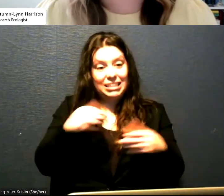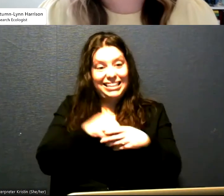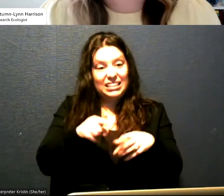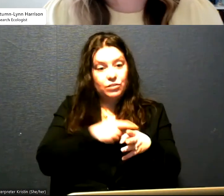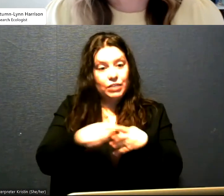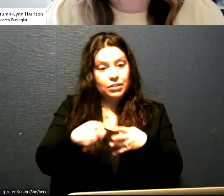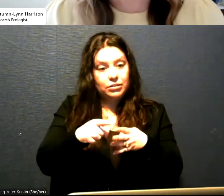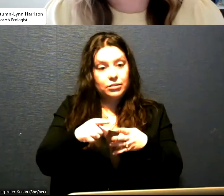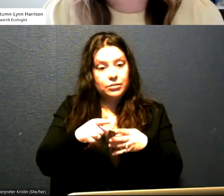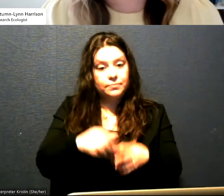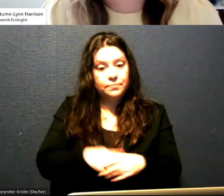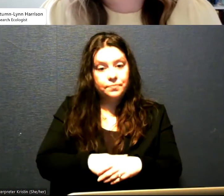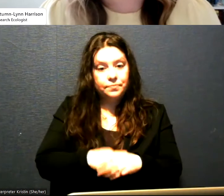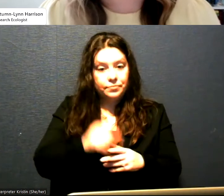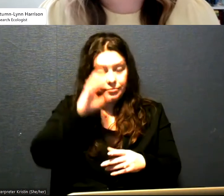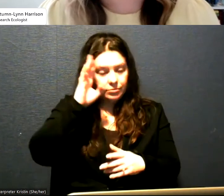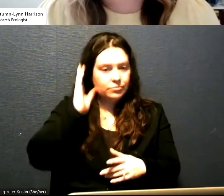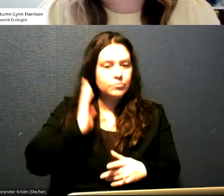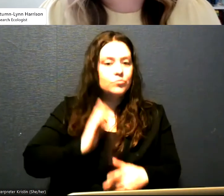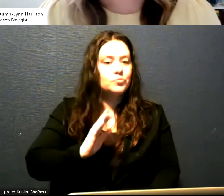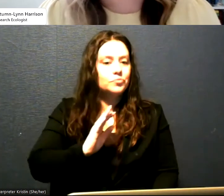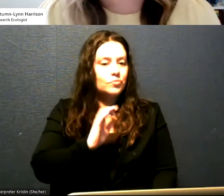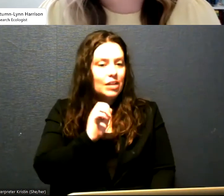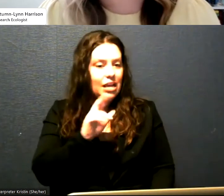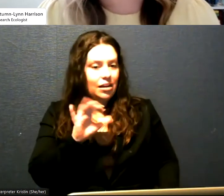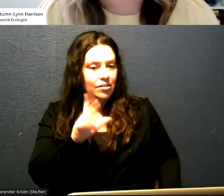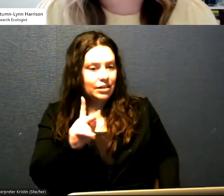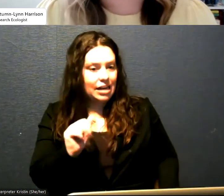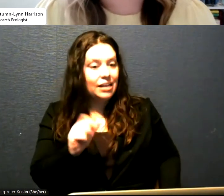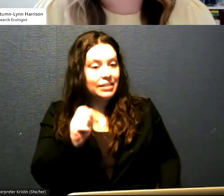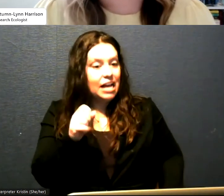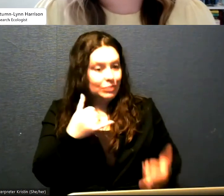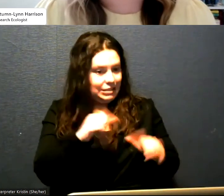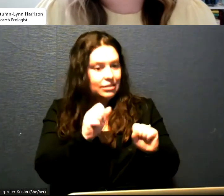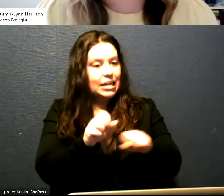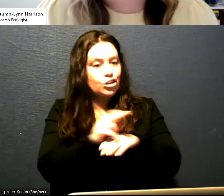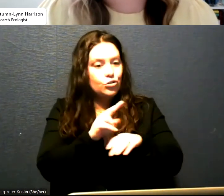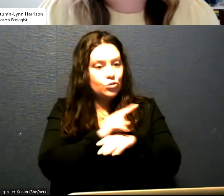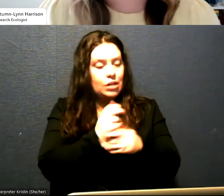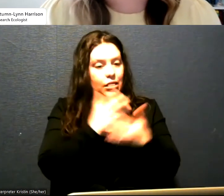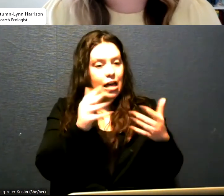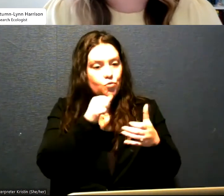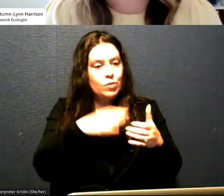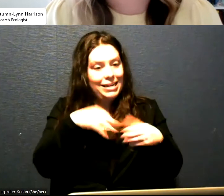Erika: So we can still use lots of women in science and in these roles. Kayleigh, do you have